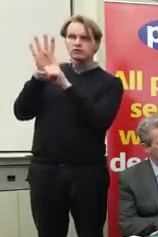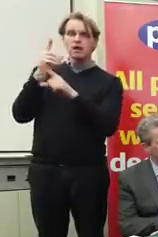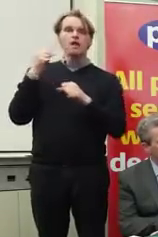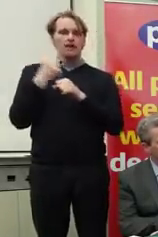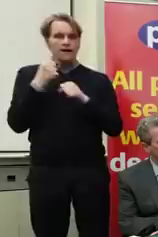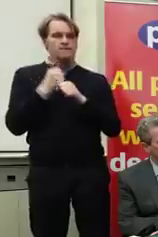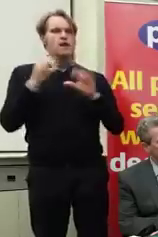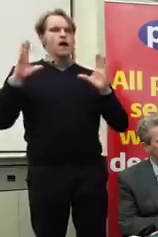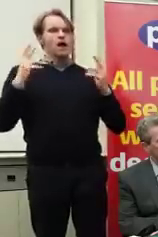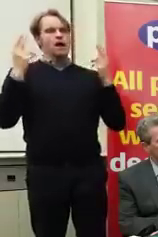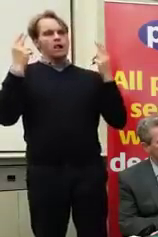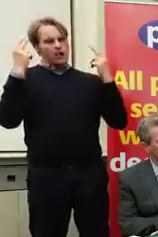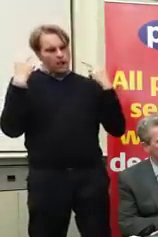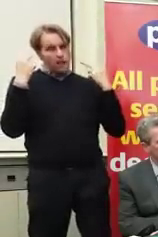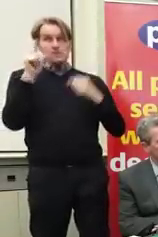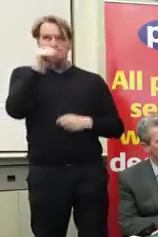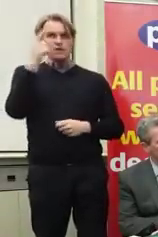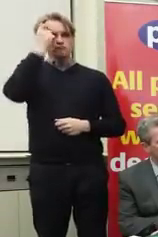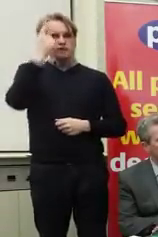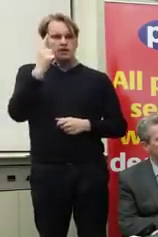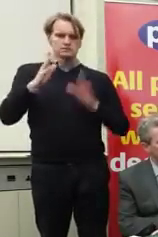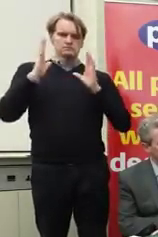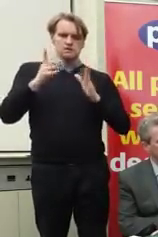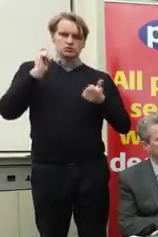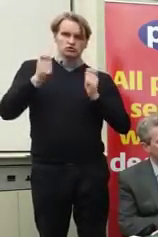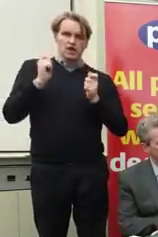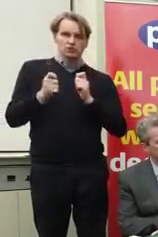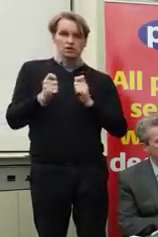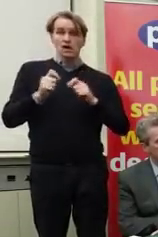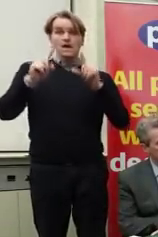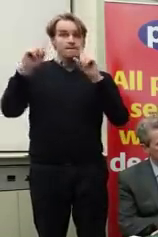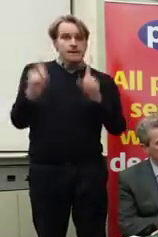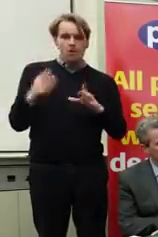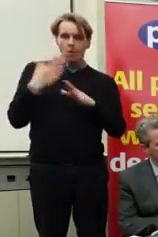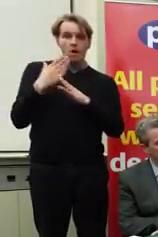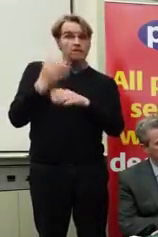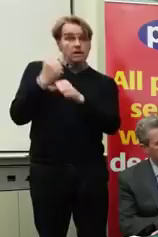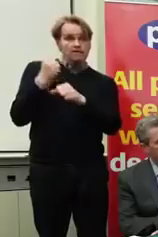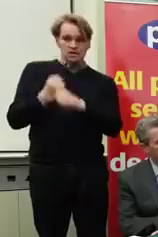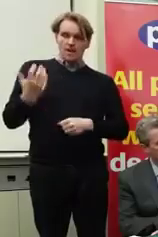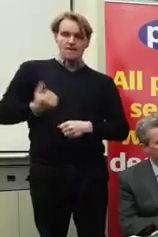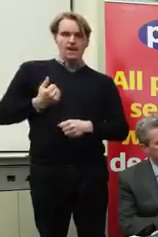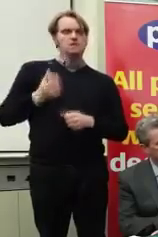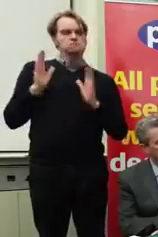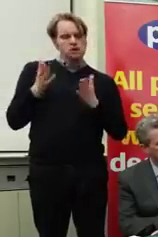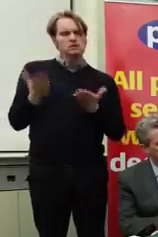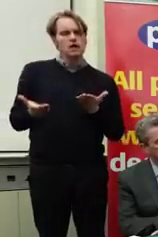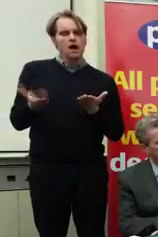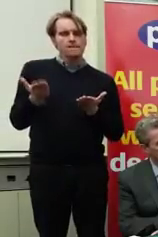realise, they realise, they've got to do something about public sector pay. The other thing that happened today was there'll be before the spring statement